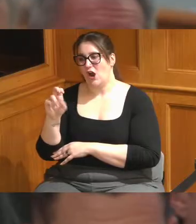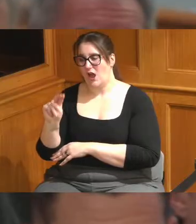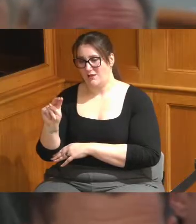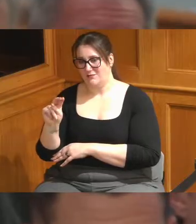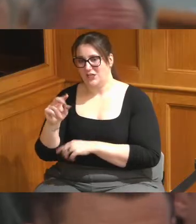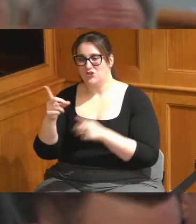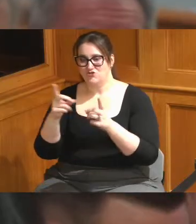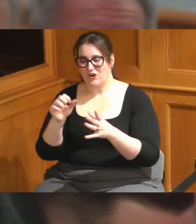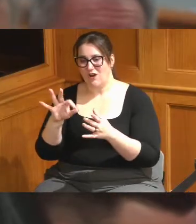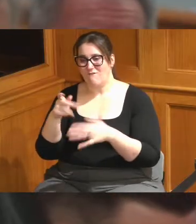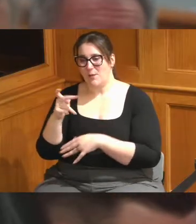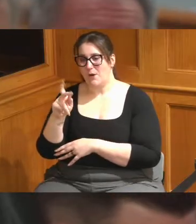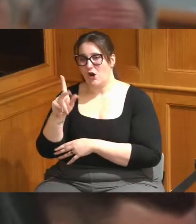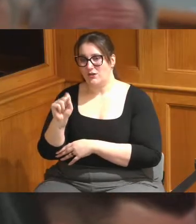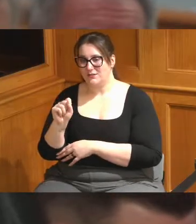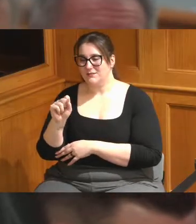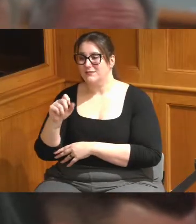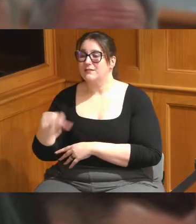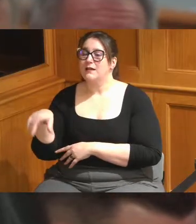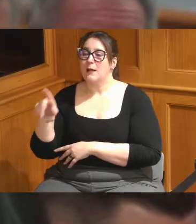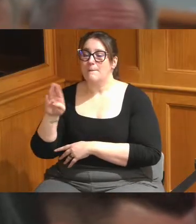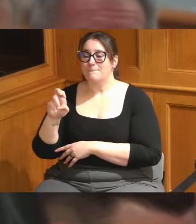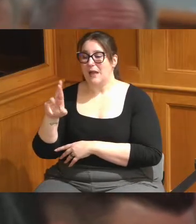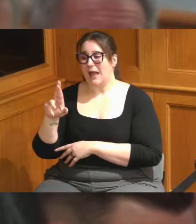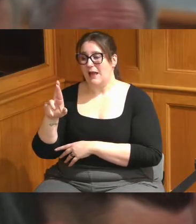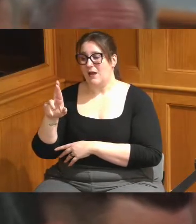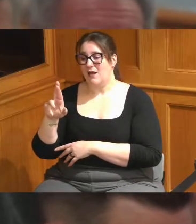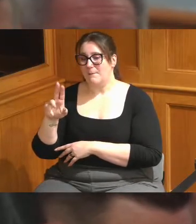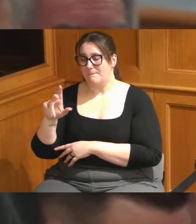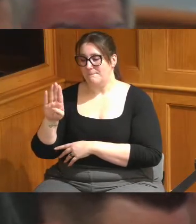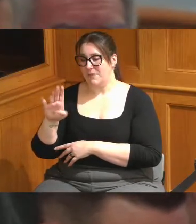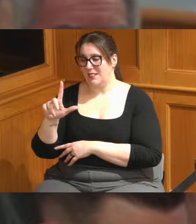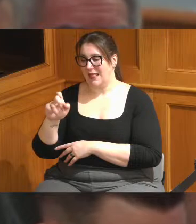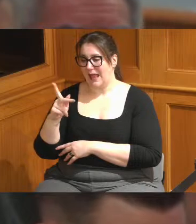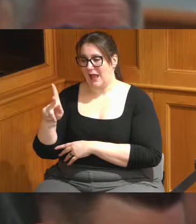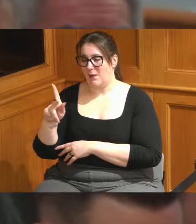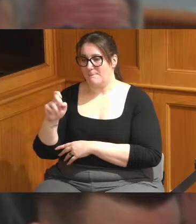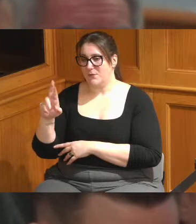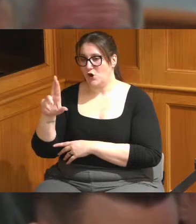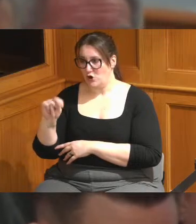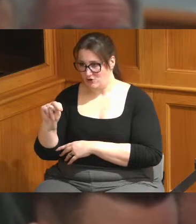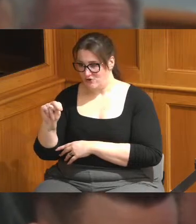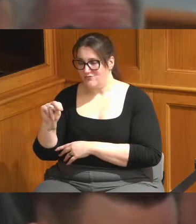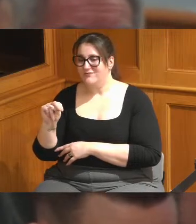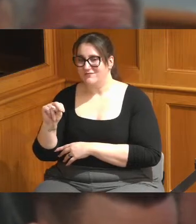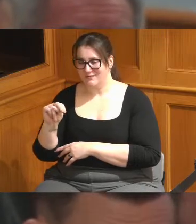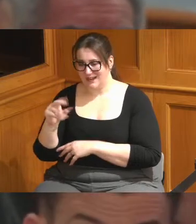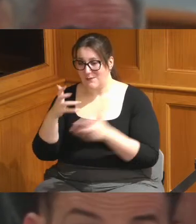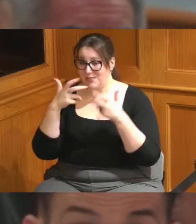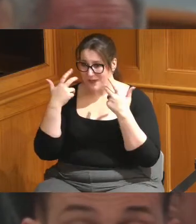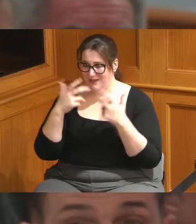Caroline Blackburn, senior manager of digital strategy with the Bengals, and Phil Castellini,